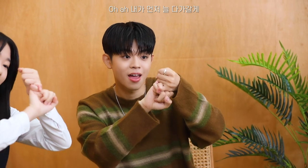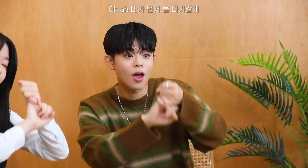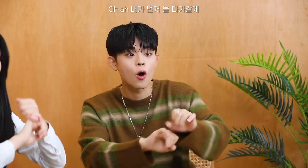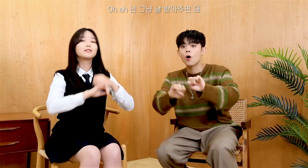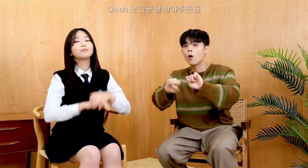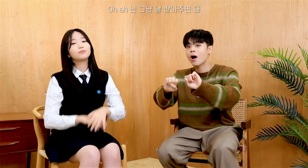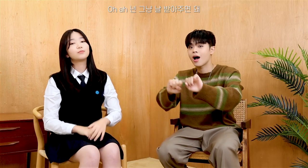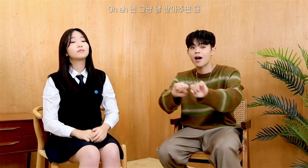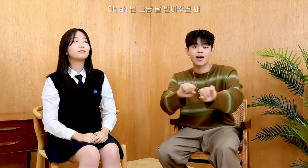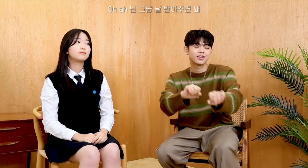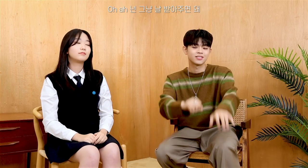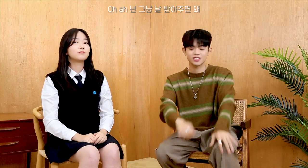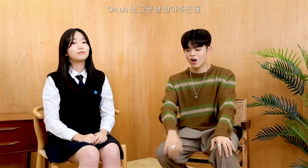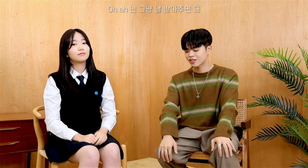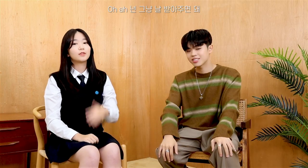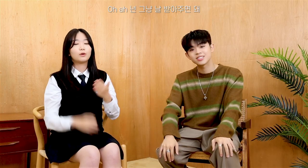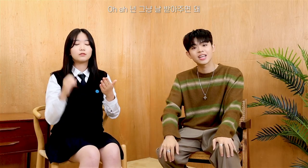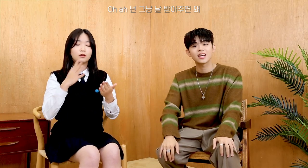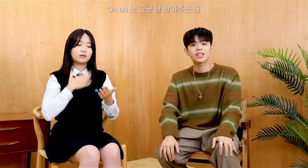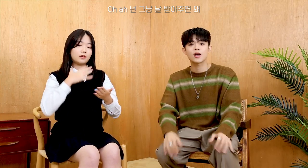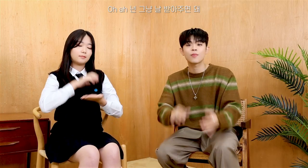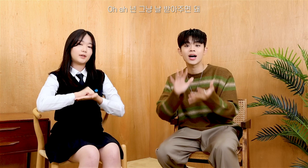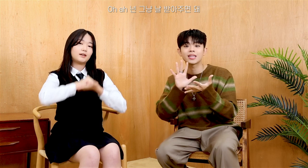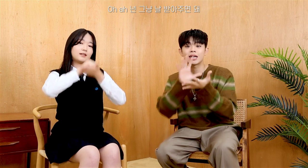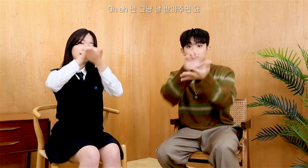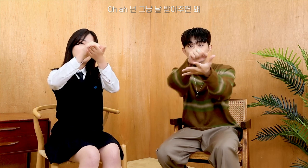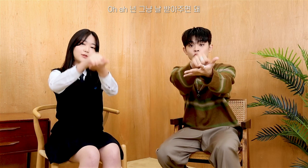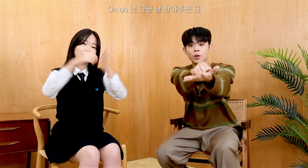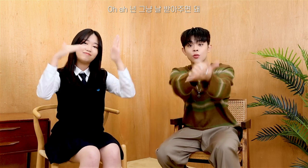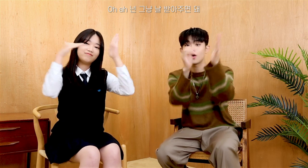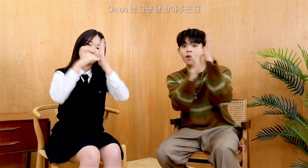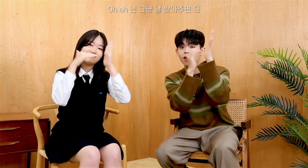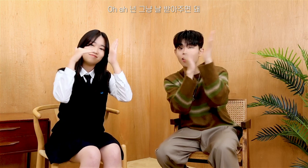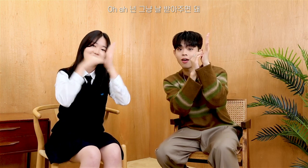Oh ah, I'll look at you first